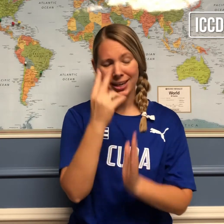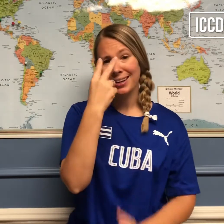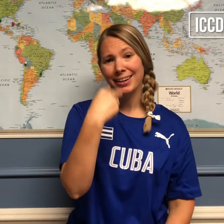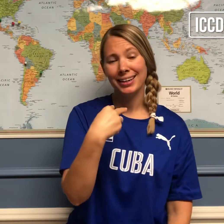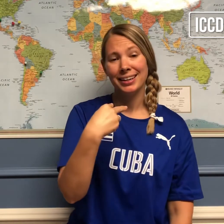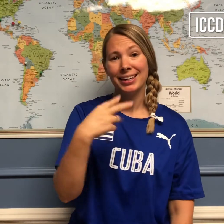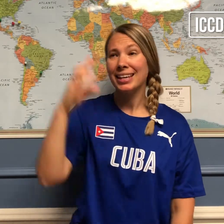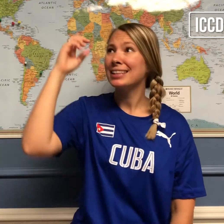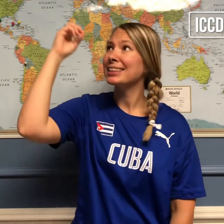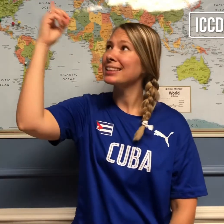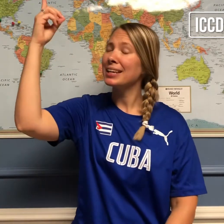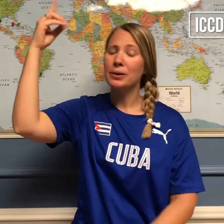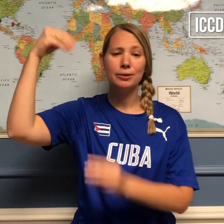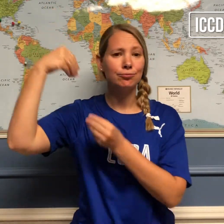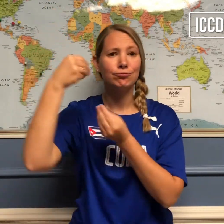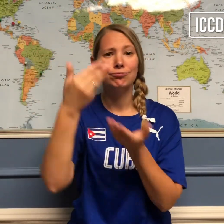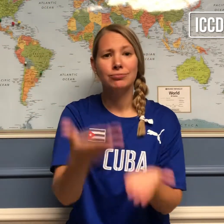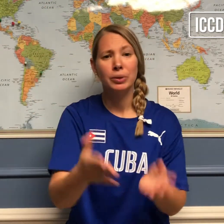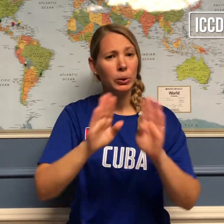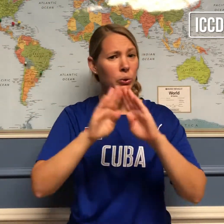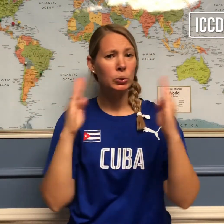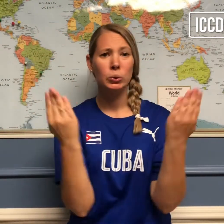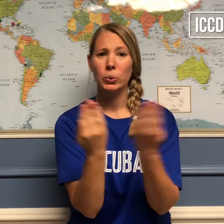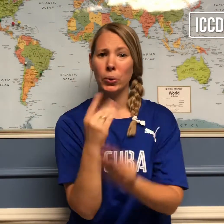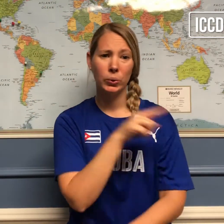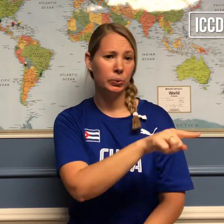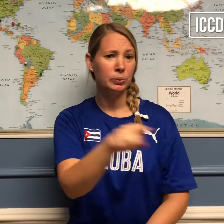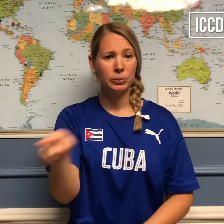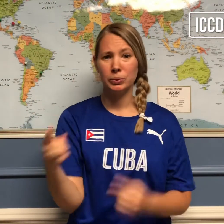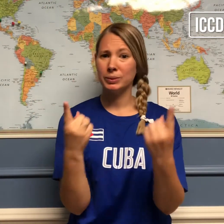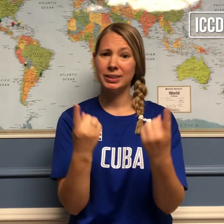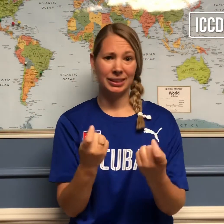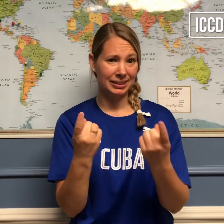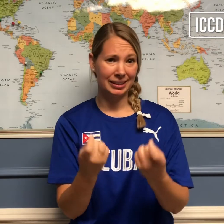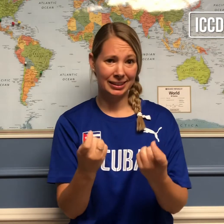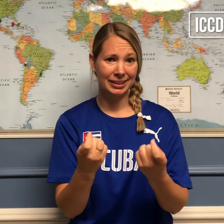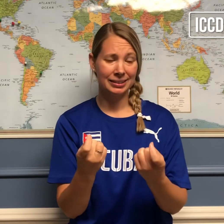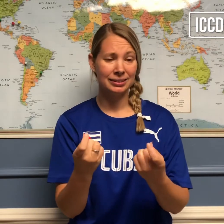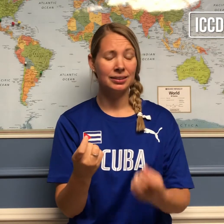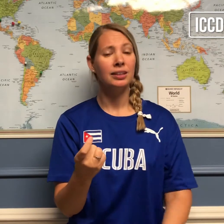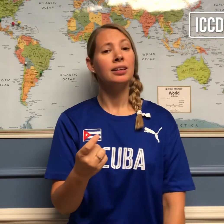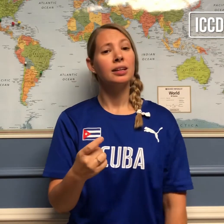We pray that God will provide for all your needs.